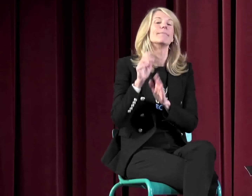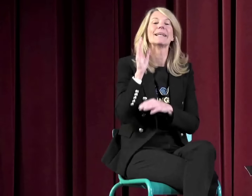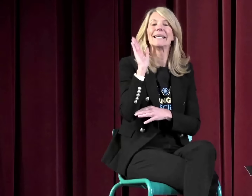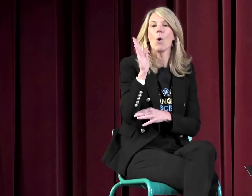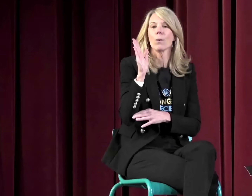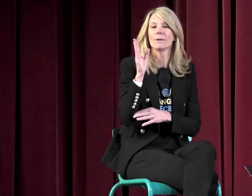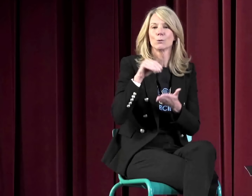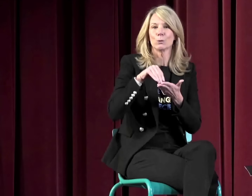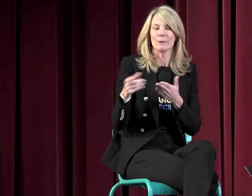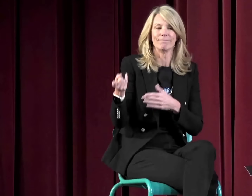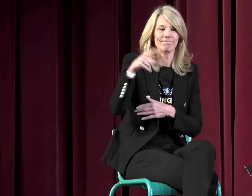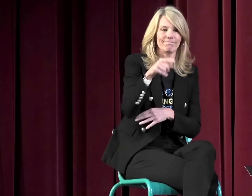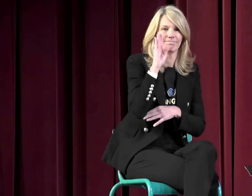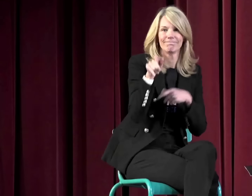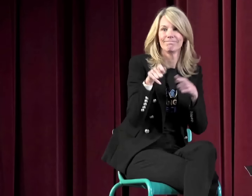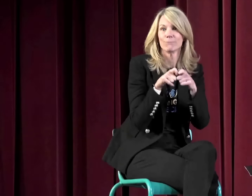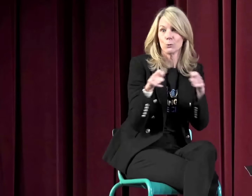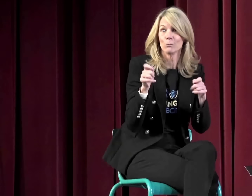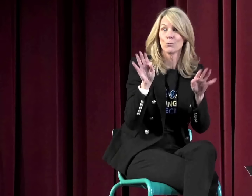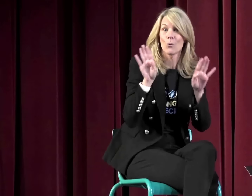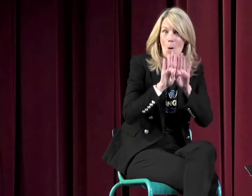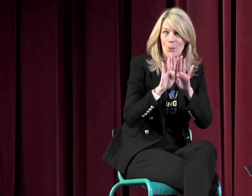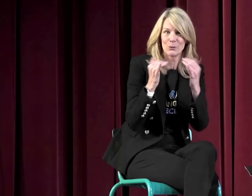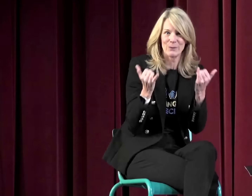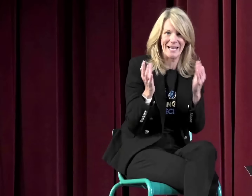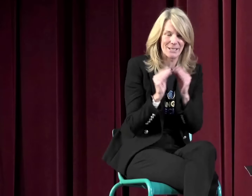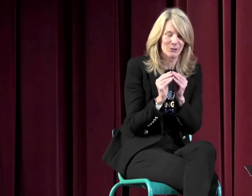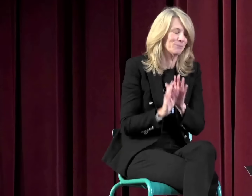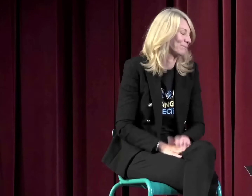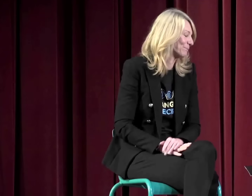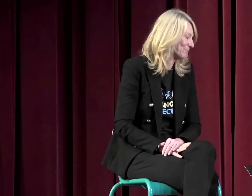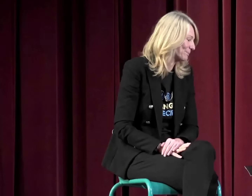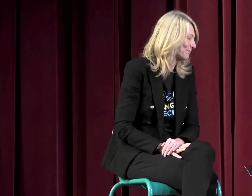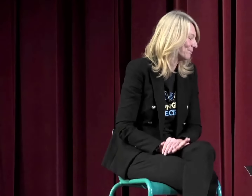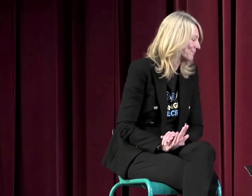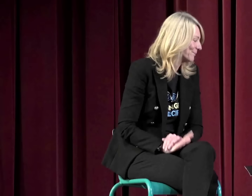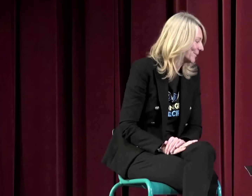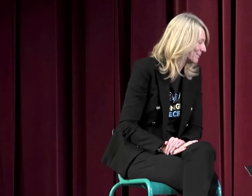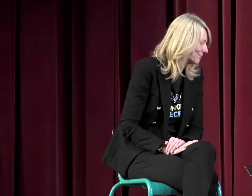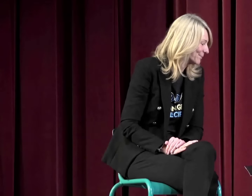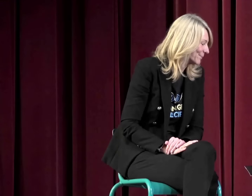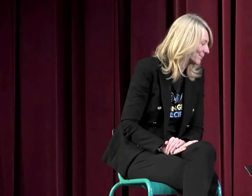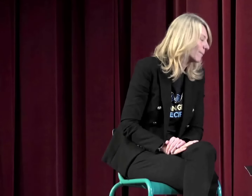We had affirmative and negative keynotes.